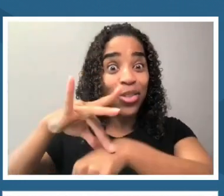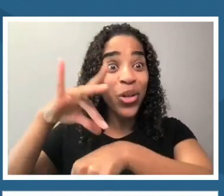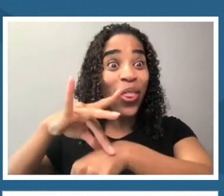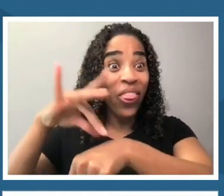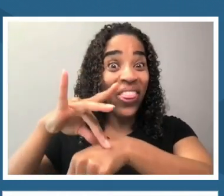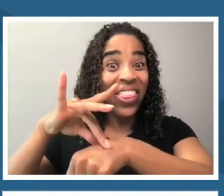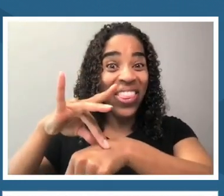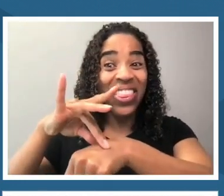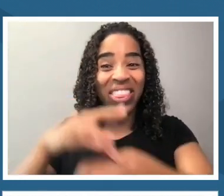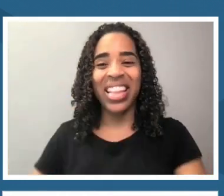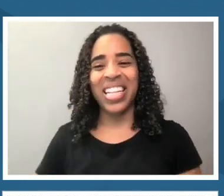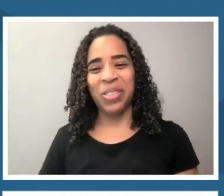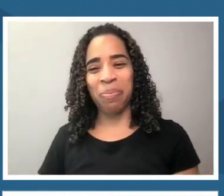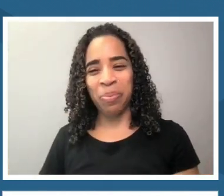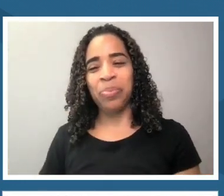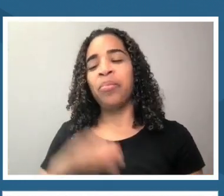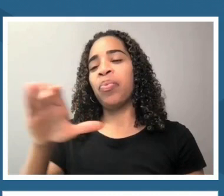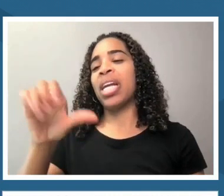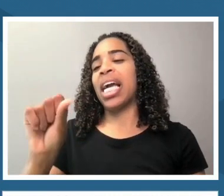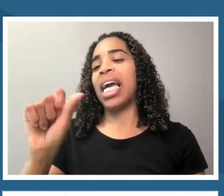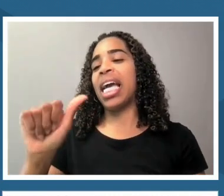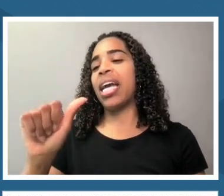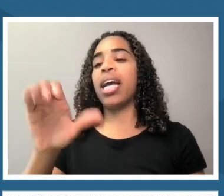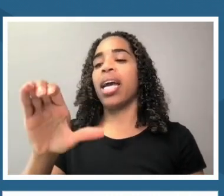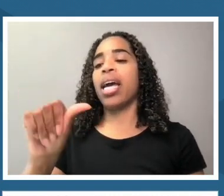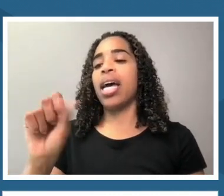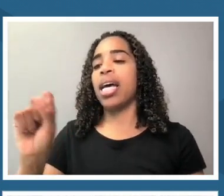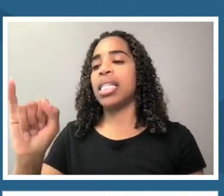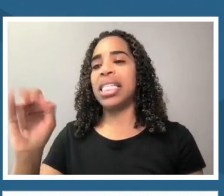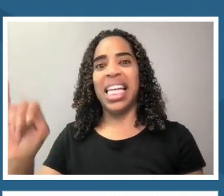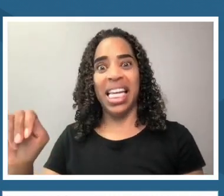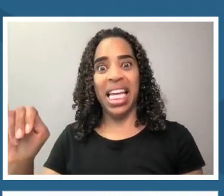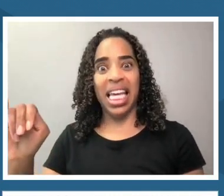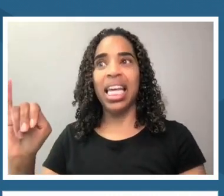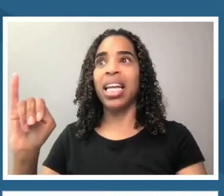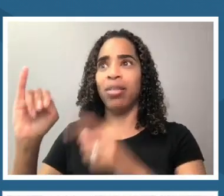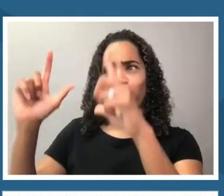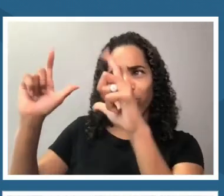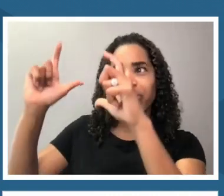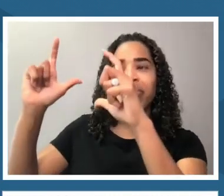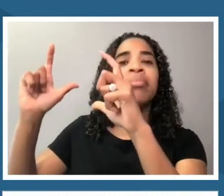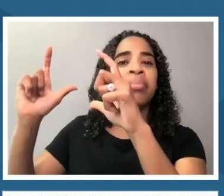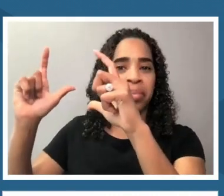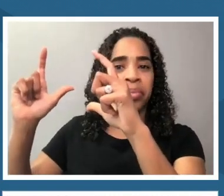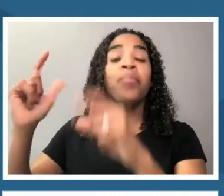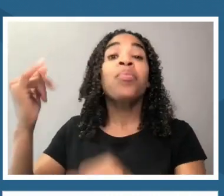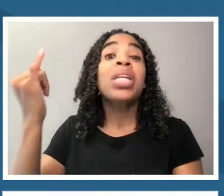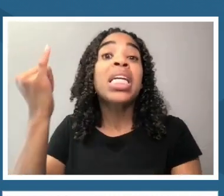from the cassini satellite and in fact if earth